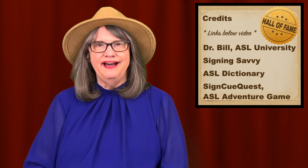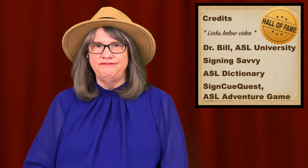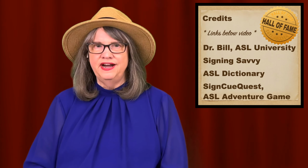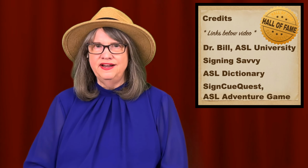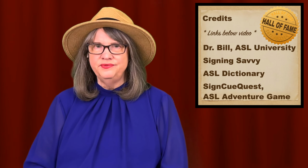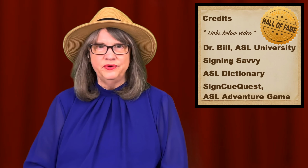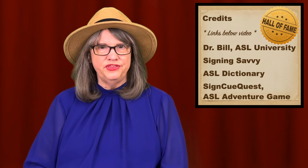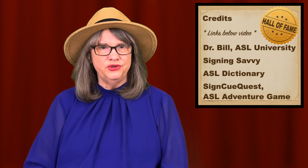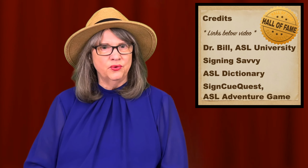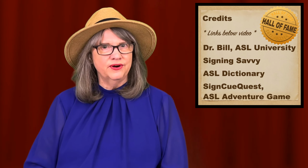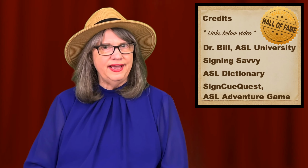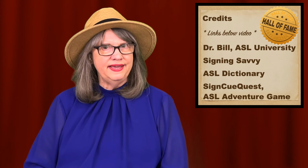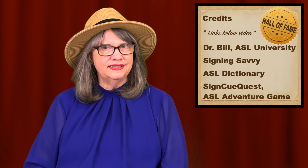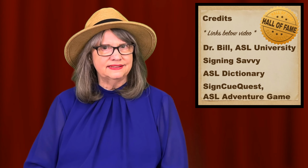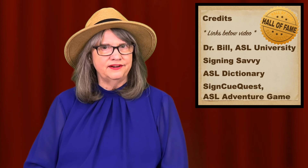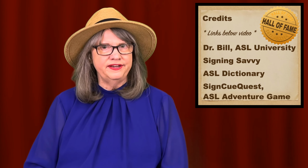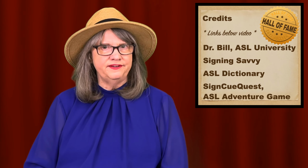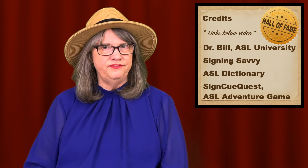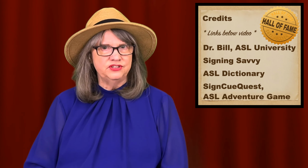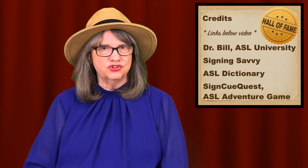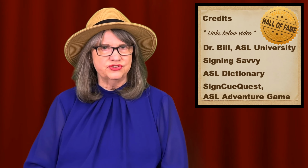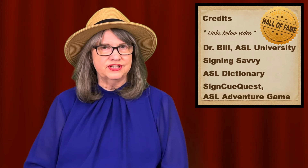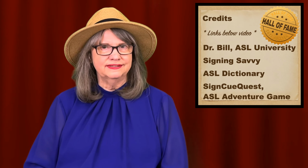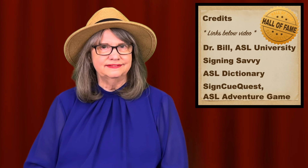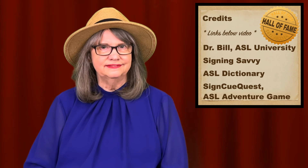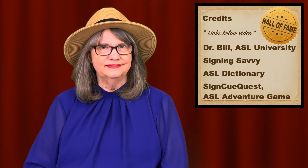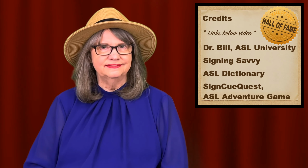Have fun with your ASL adventures! 🤙